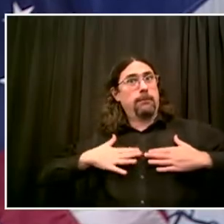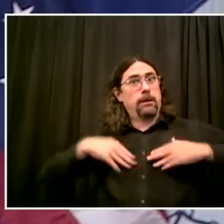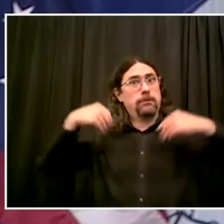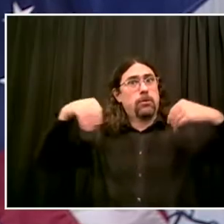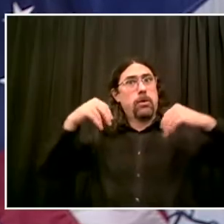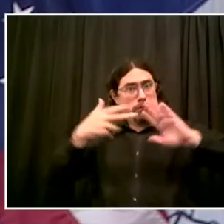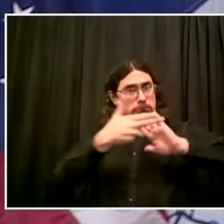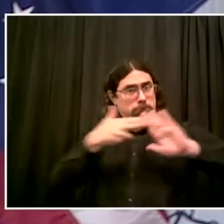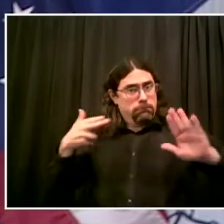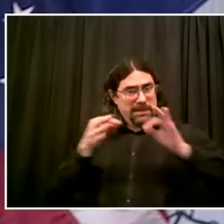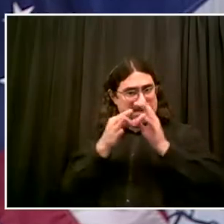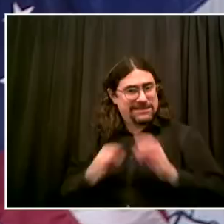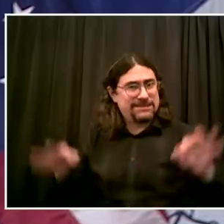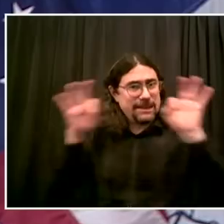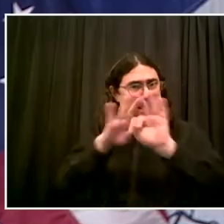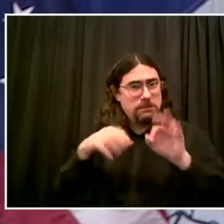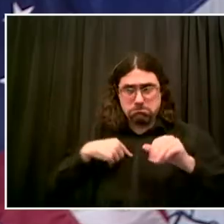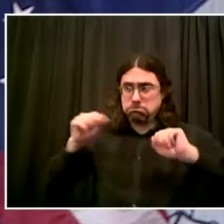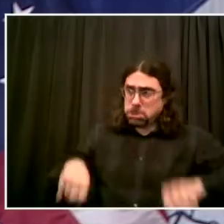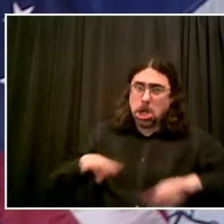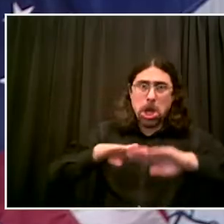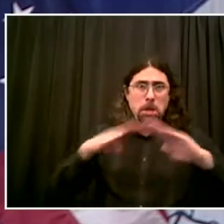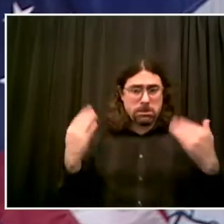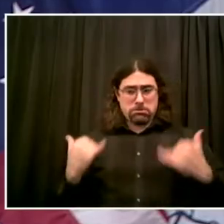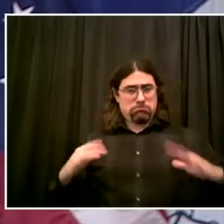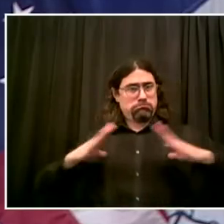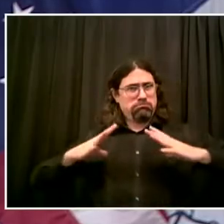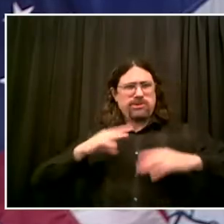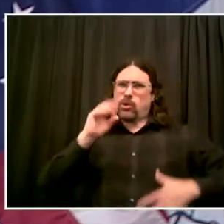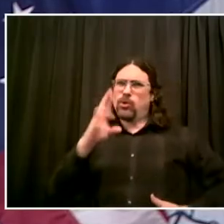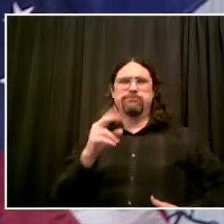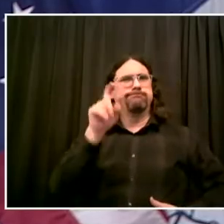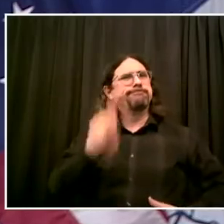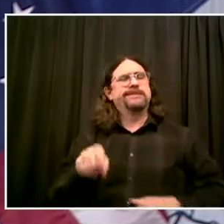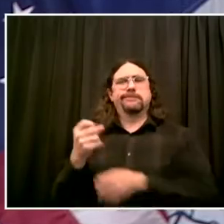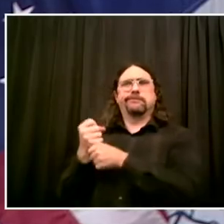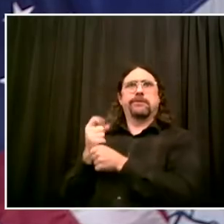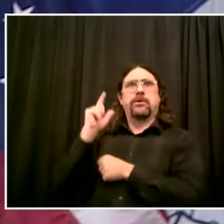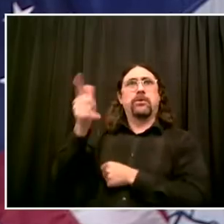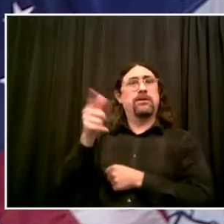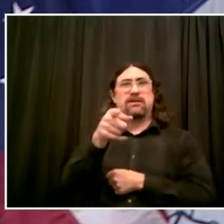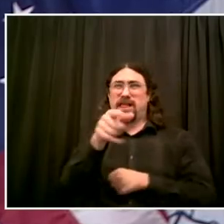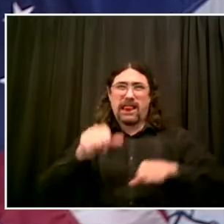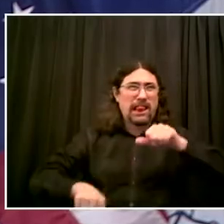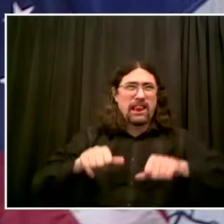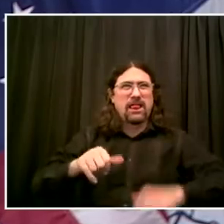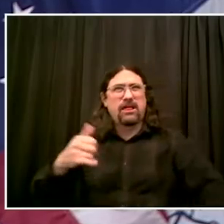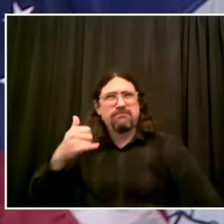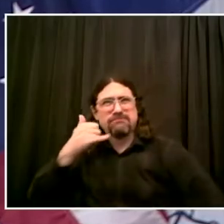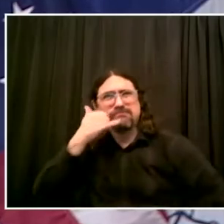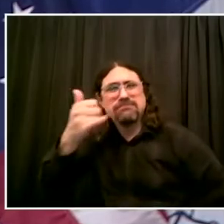FOR THE CITY. SO, THE BOTTOM